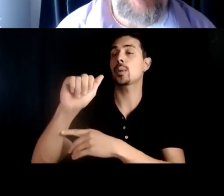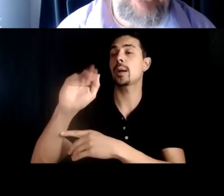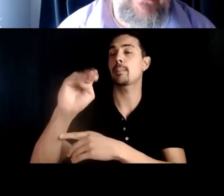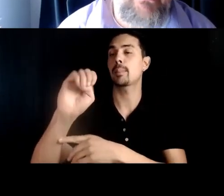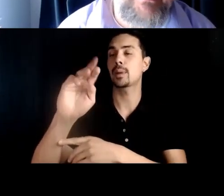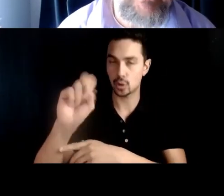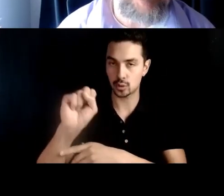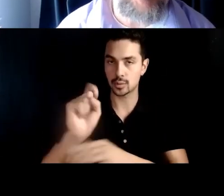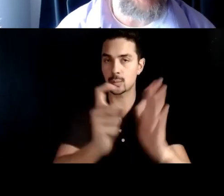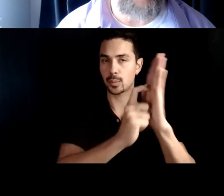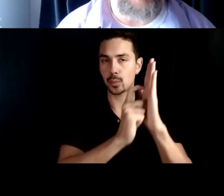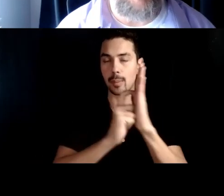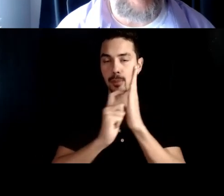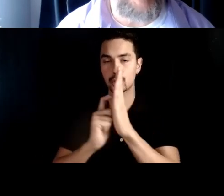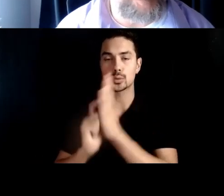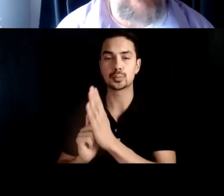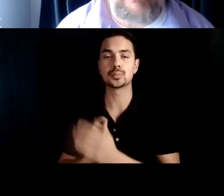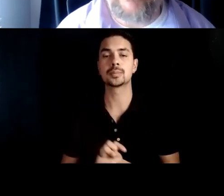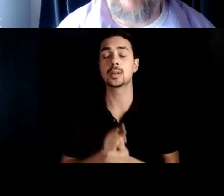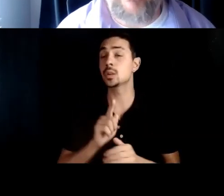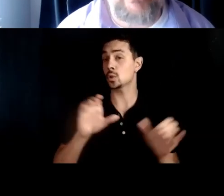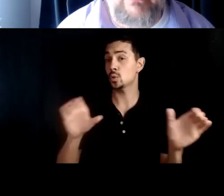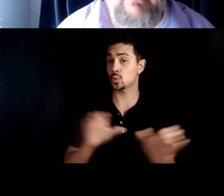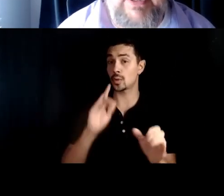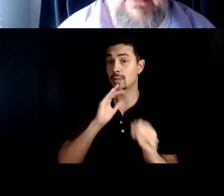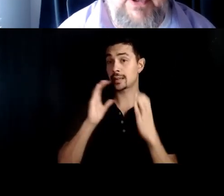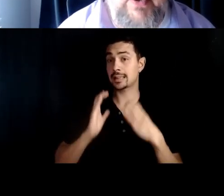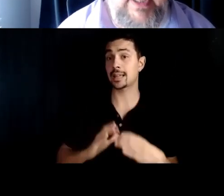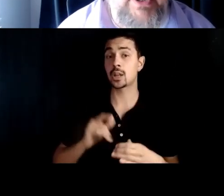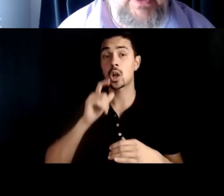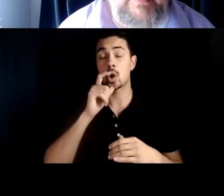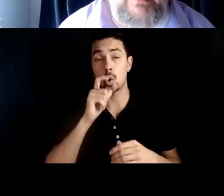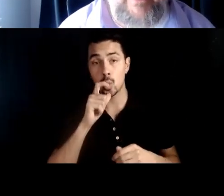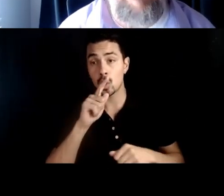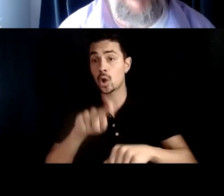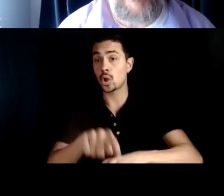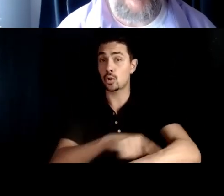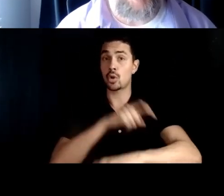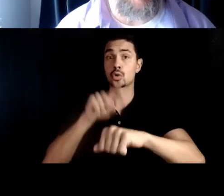So do they only do so for clients who are in long-term therapeutic relationships with them?